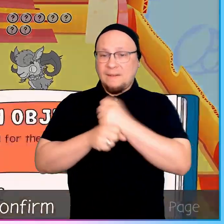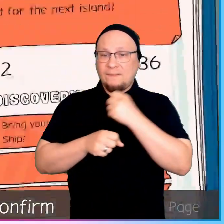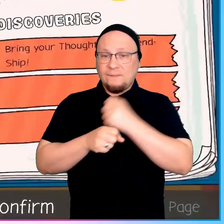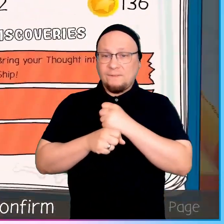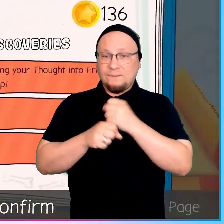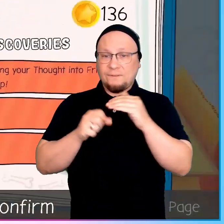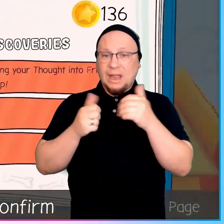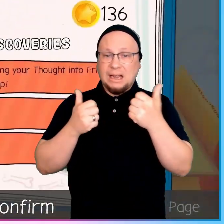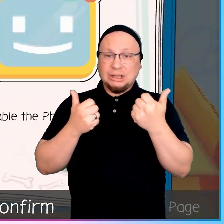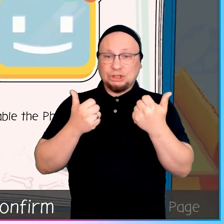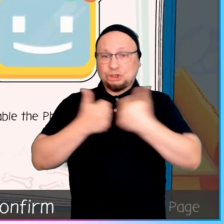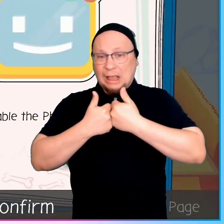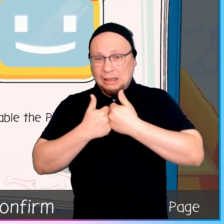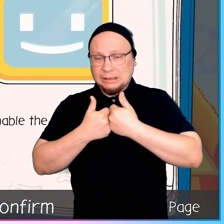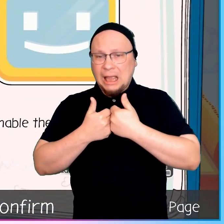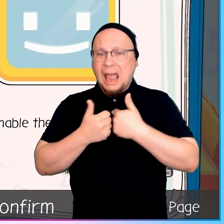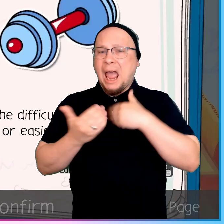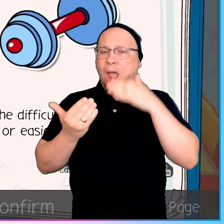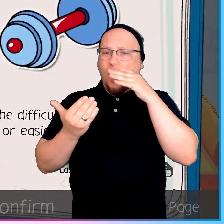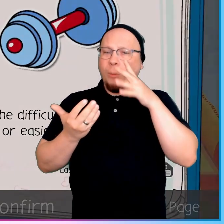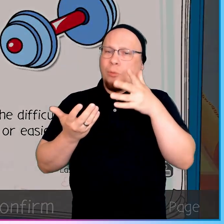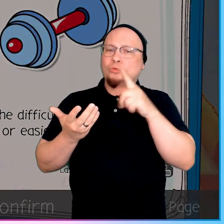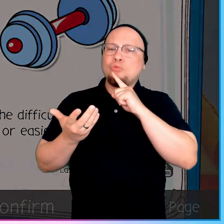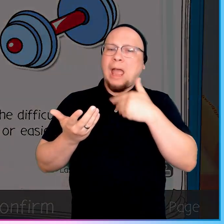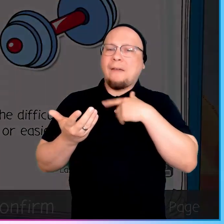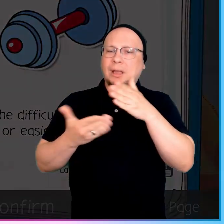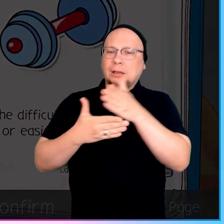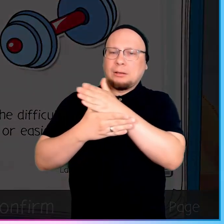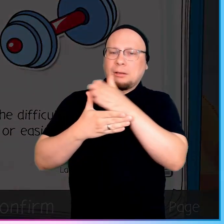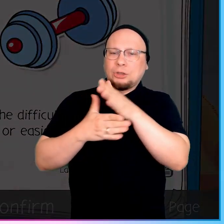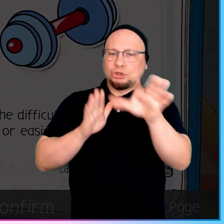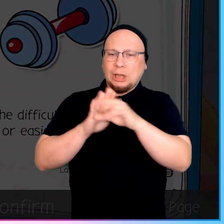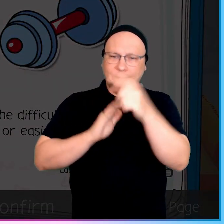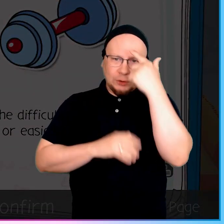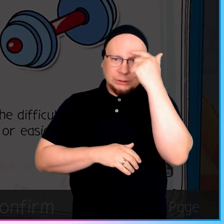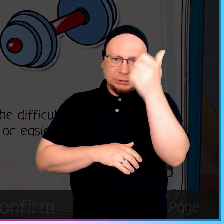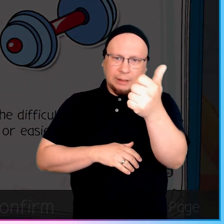the experience, so we added a difficulty slider. Lowering the difficulty doesn’t